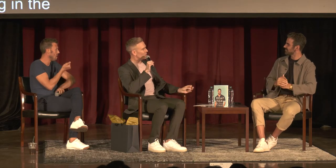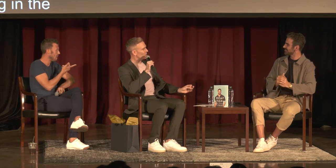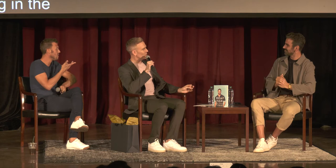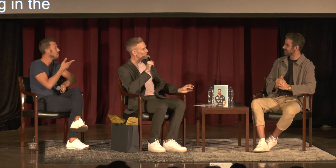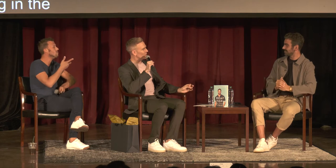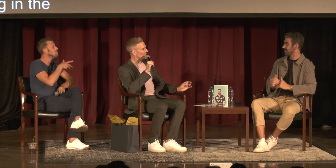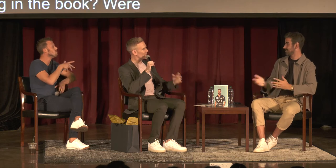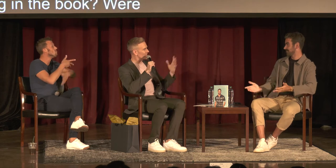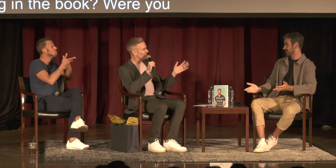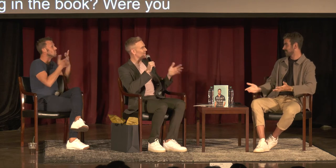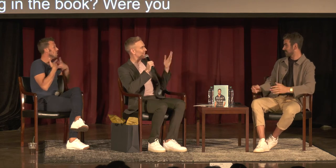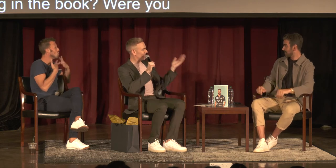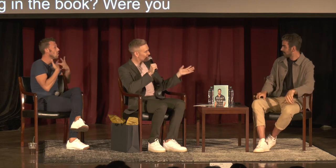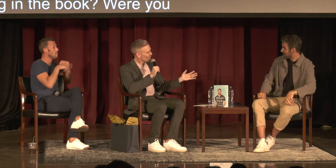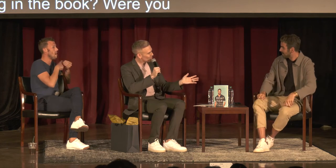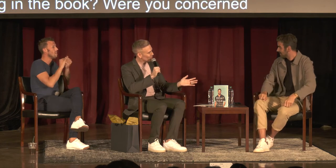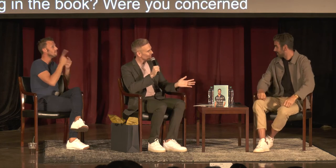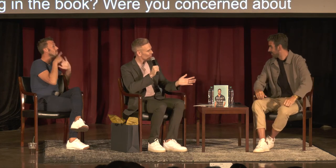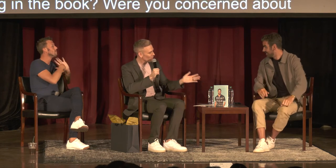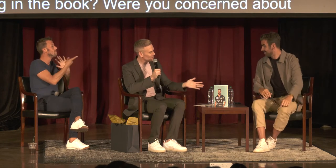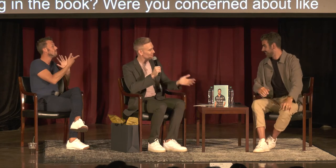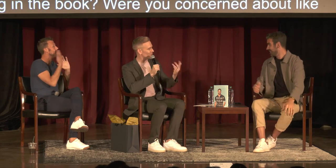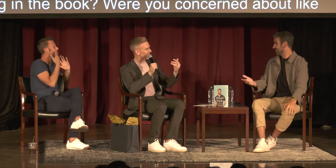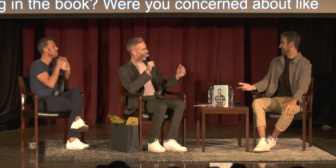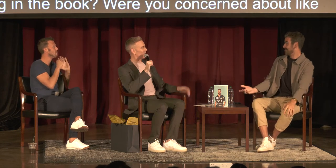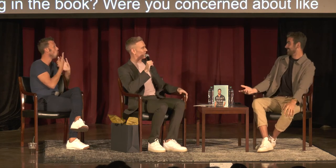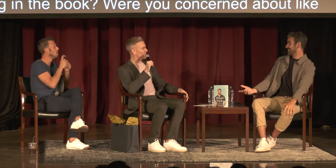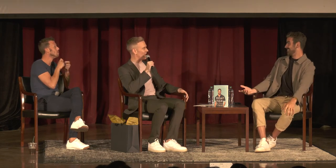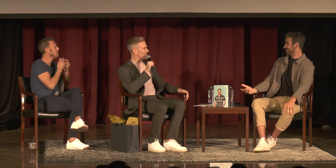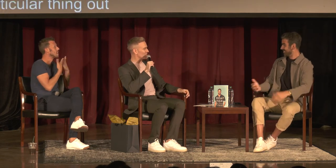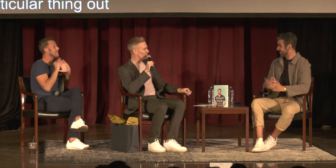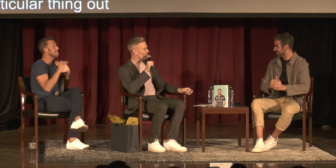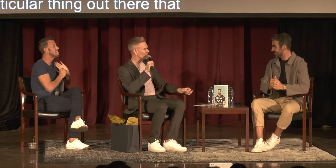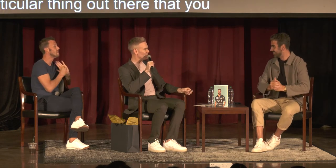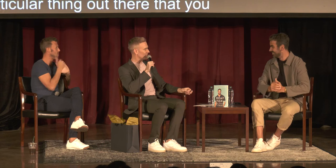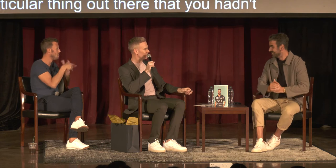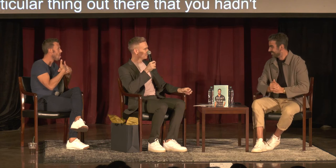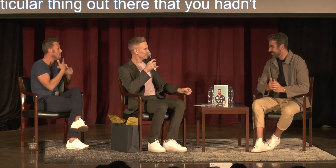Were you concerned about, like, putting one particular thing out there that you hadn't mentioned before in the public?